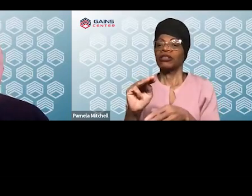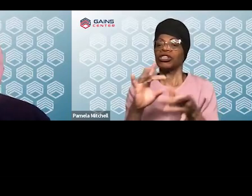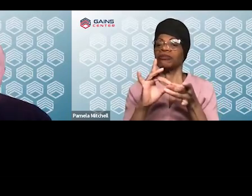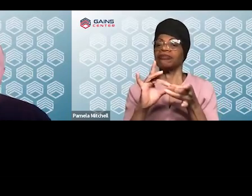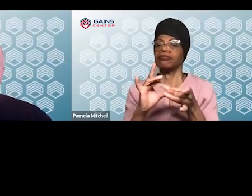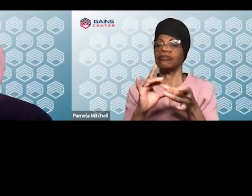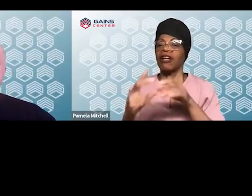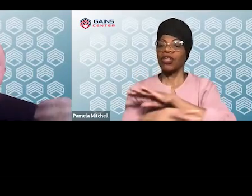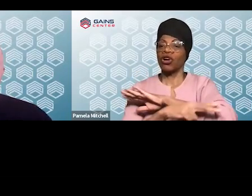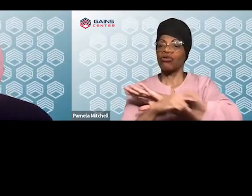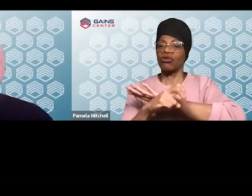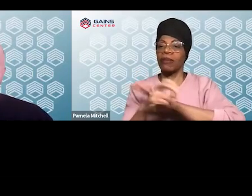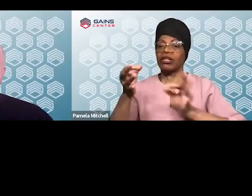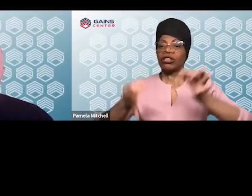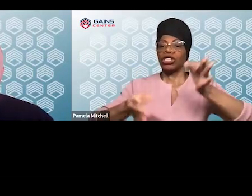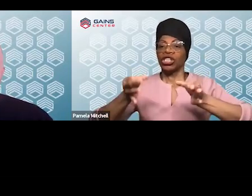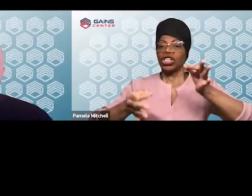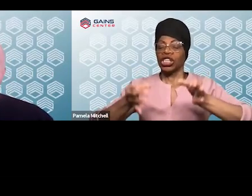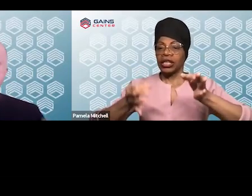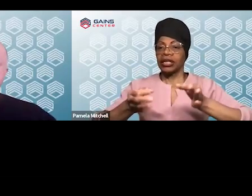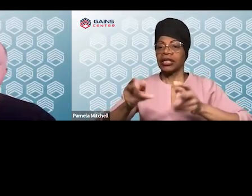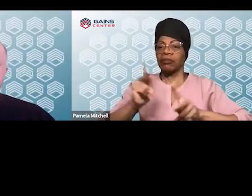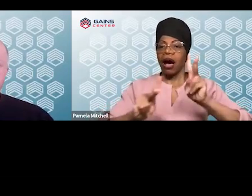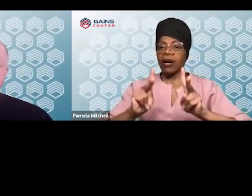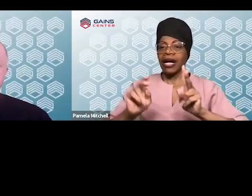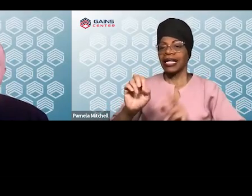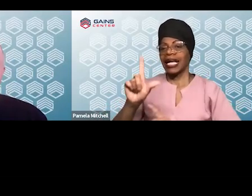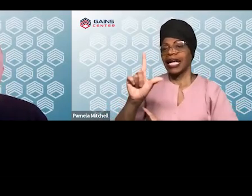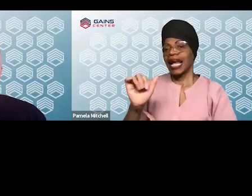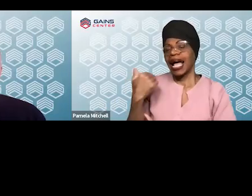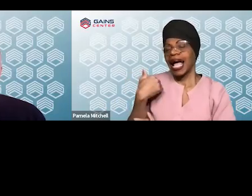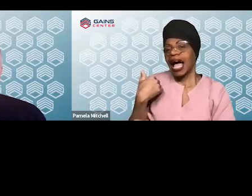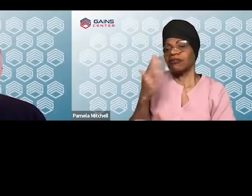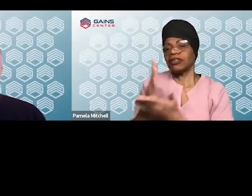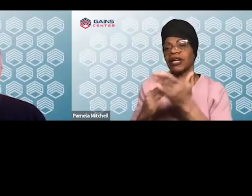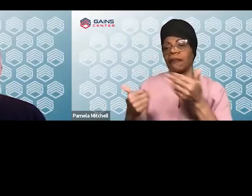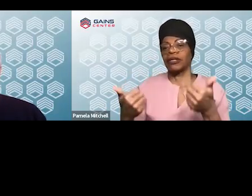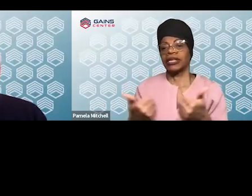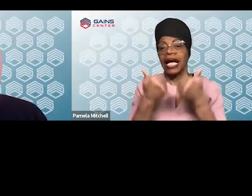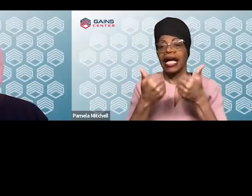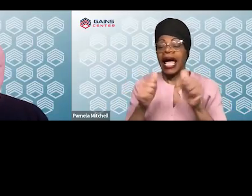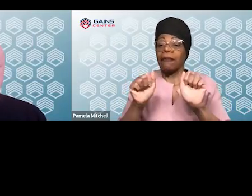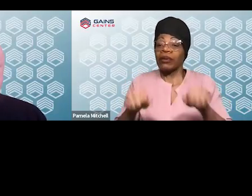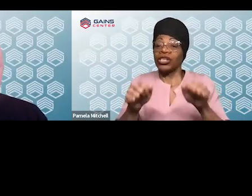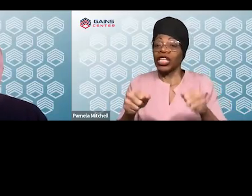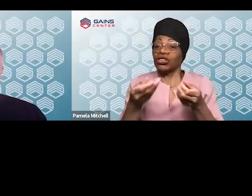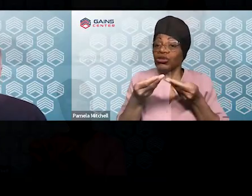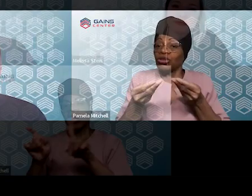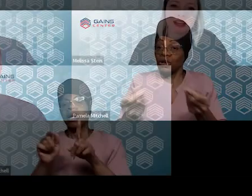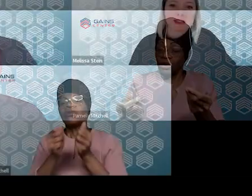And I think Eli has summarizes some of the challenges and some of the potential solutions to this. And so I'll stop there.